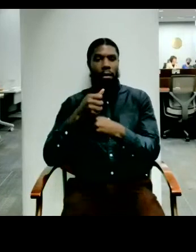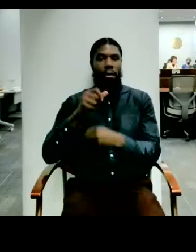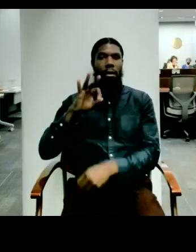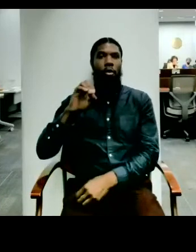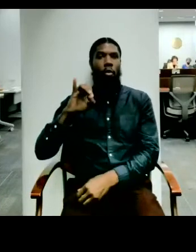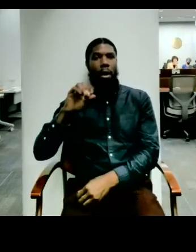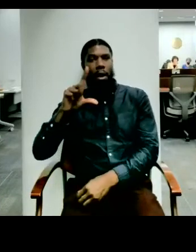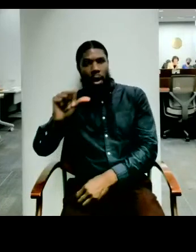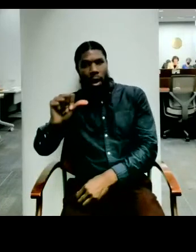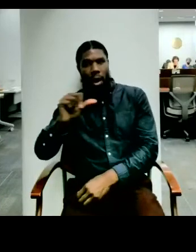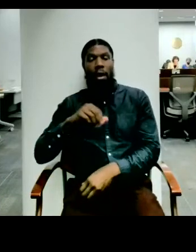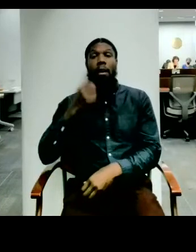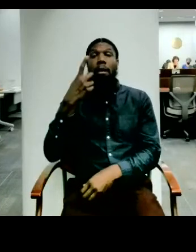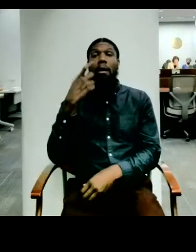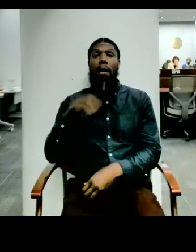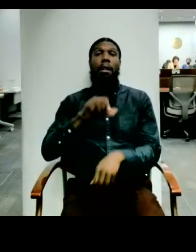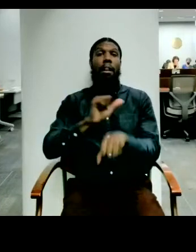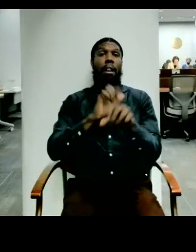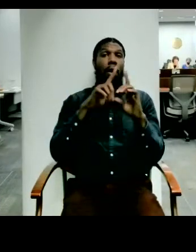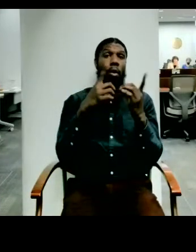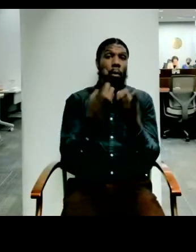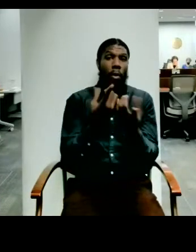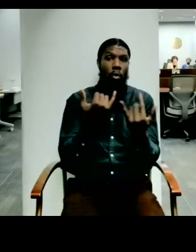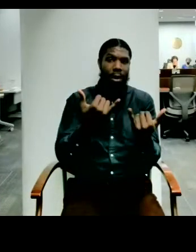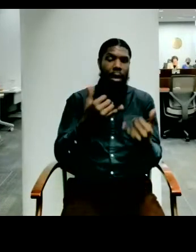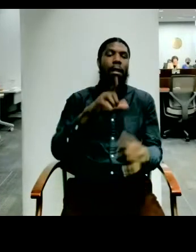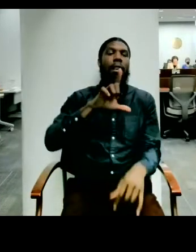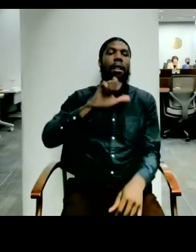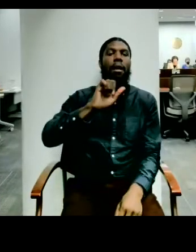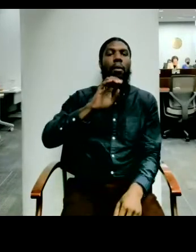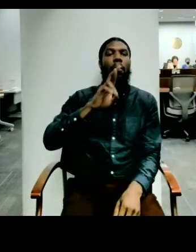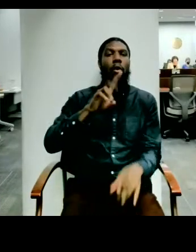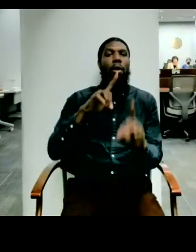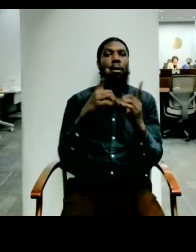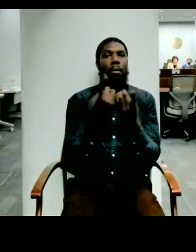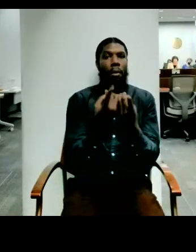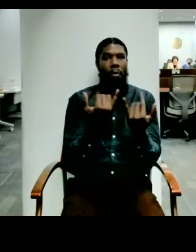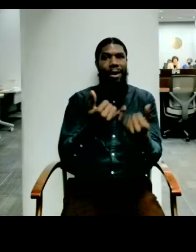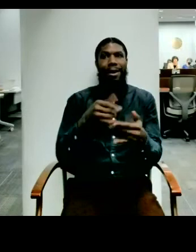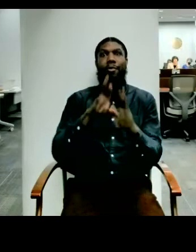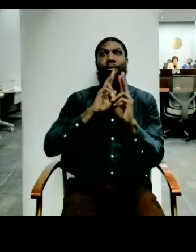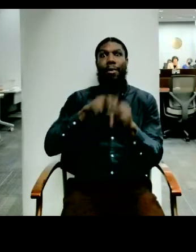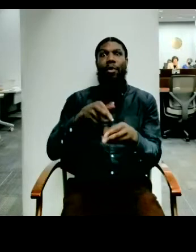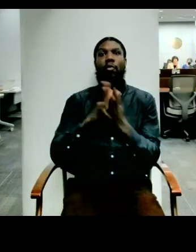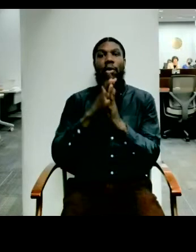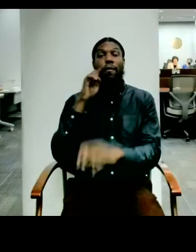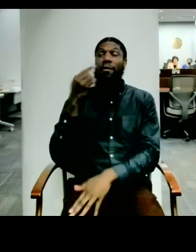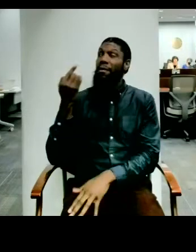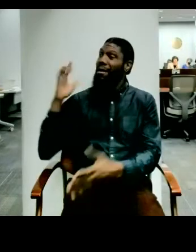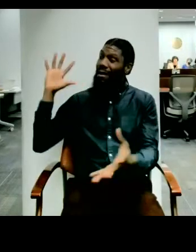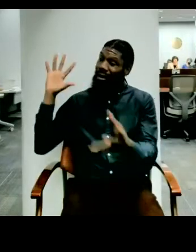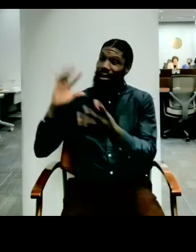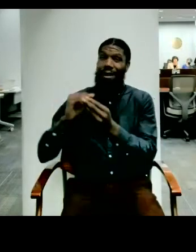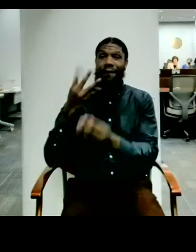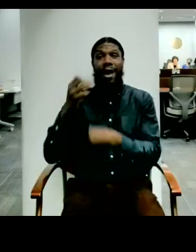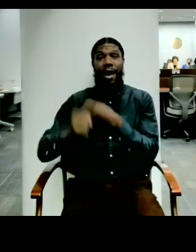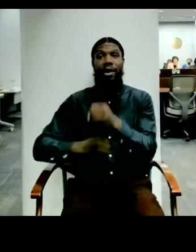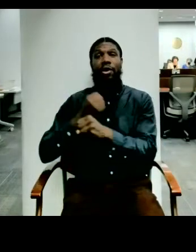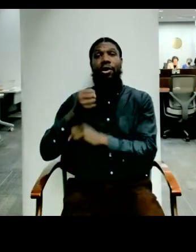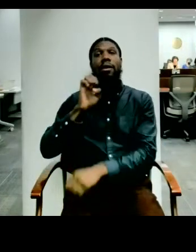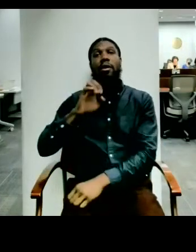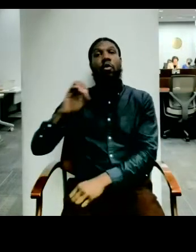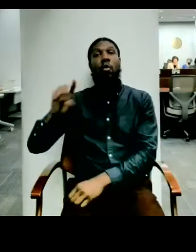department currently is responding to a request for five years of EEO1 data by every Federal